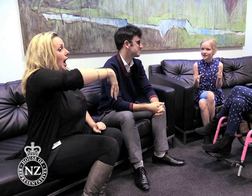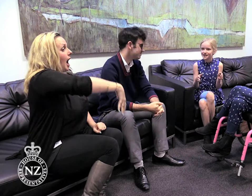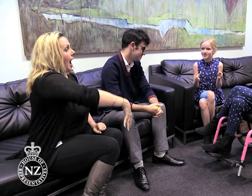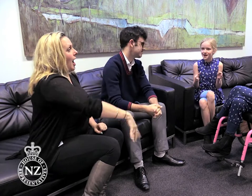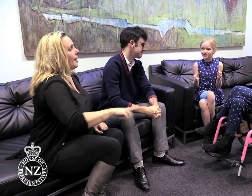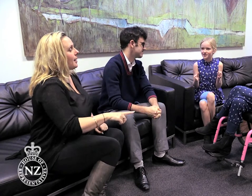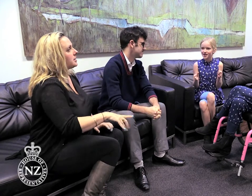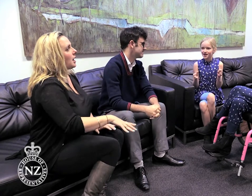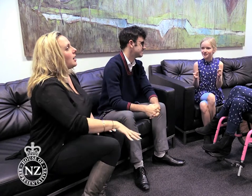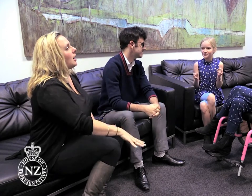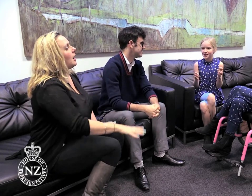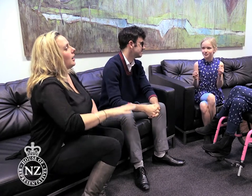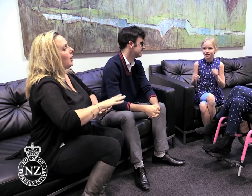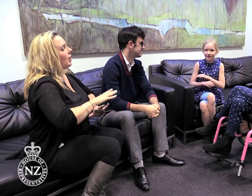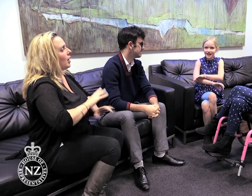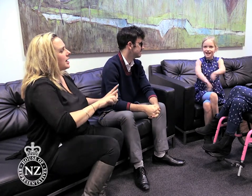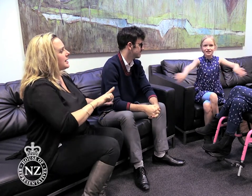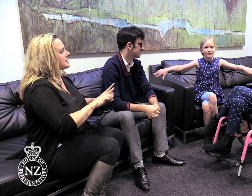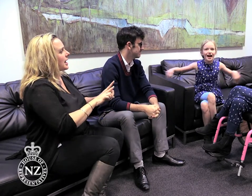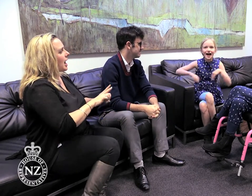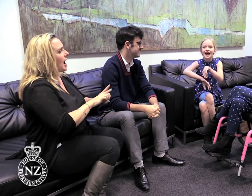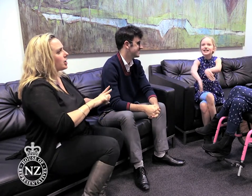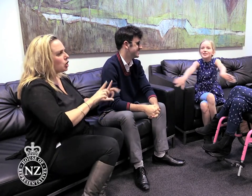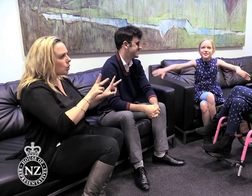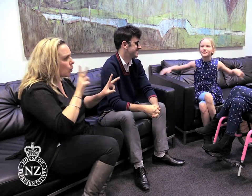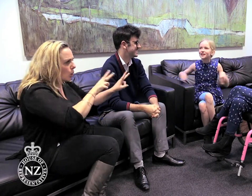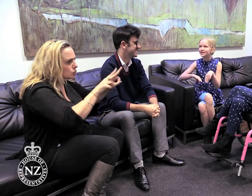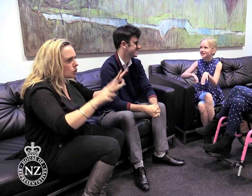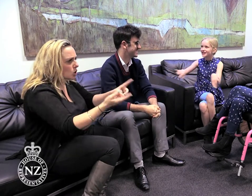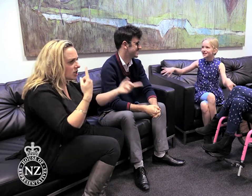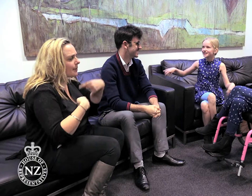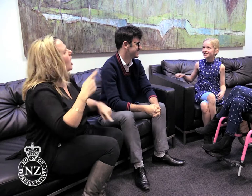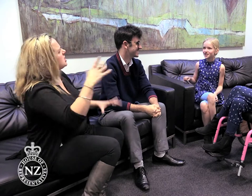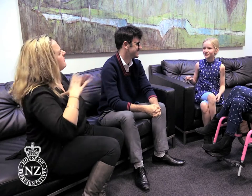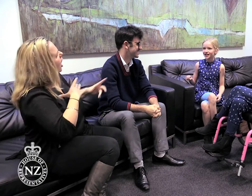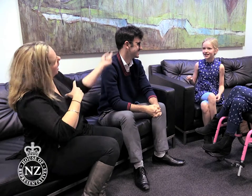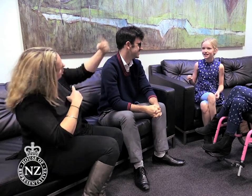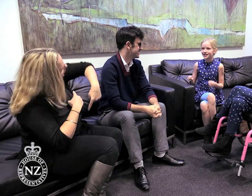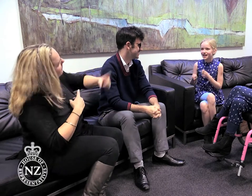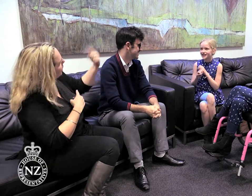But then you get feedback from people going "It's fine, you'll be fine once you get in"